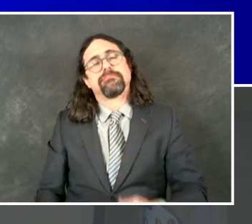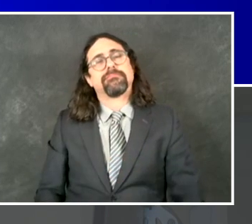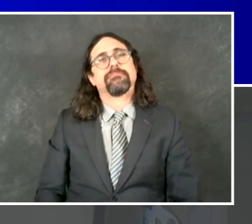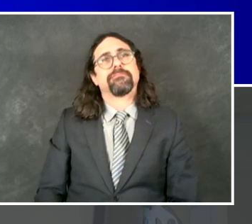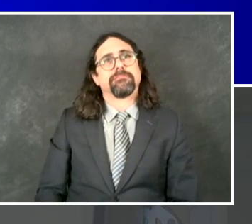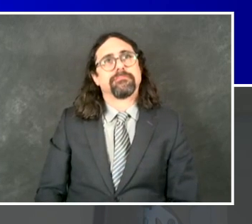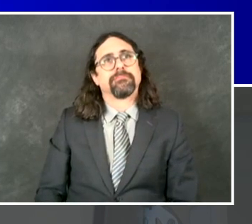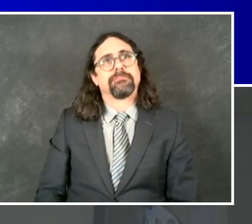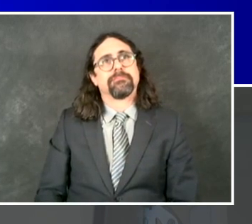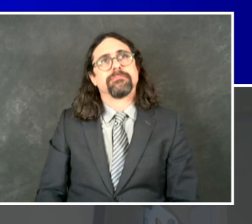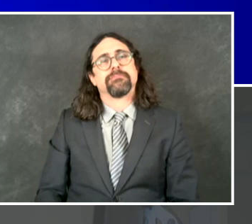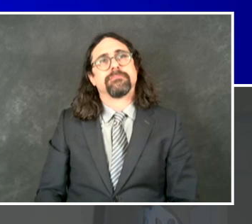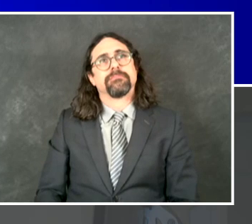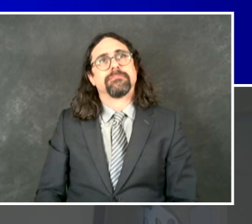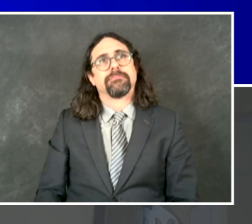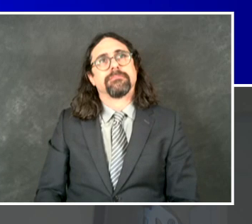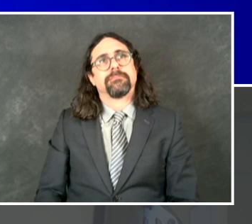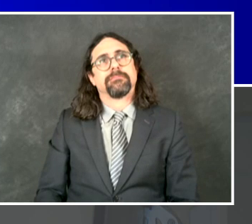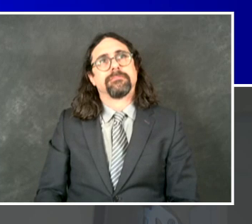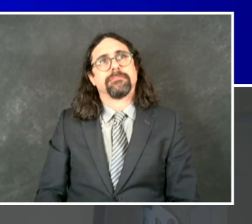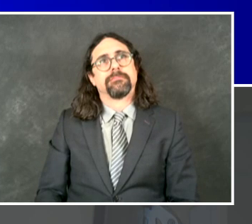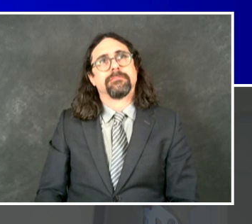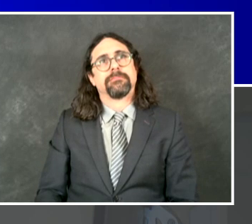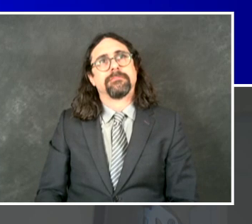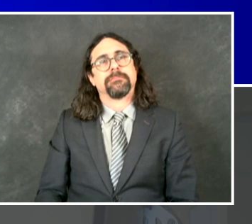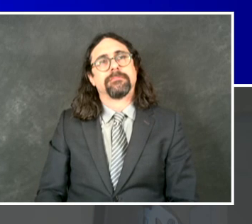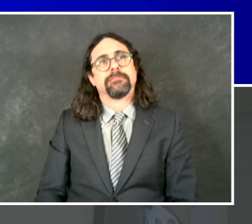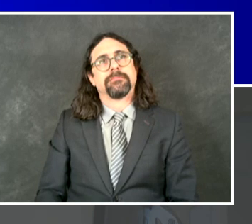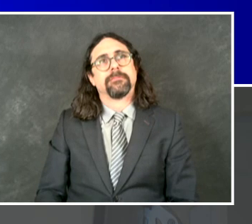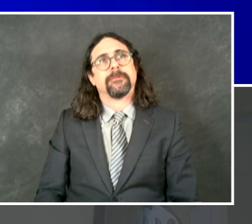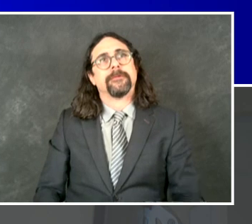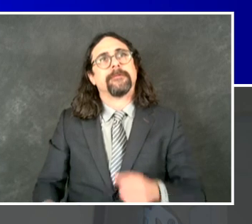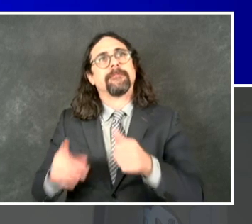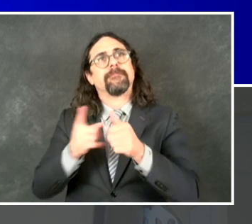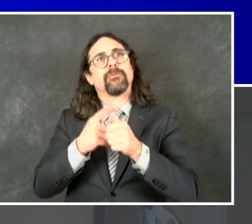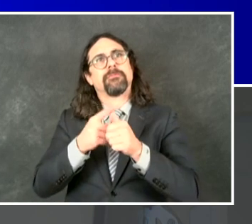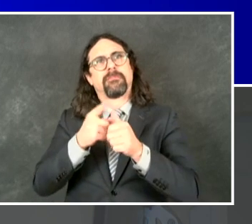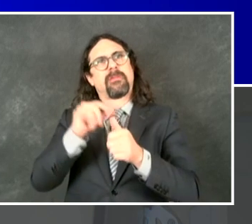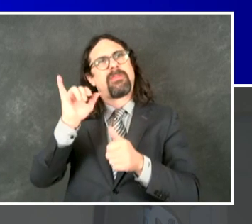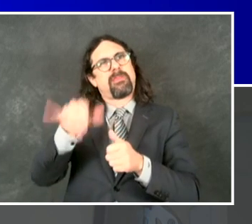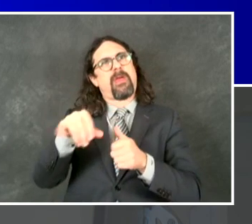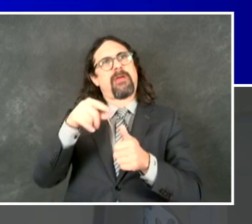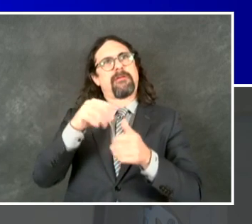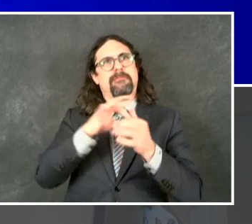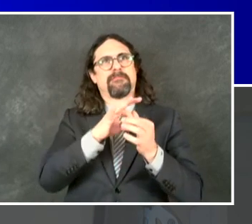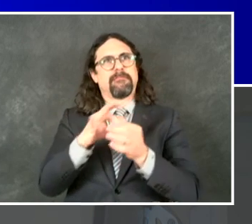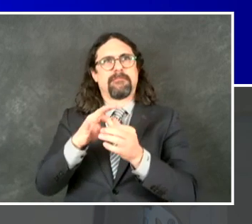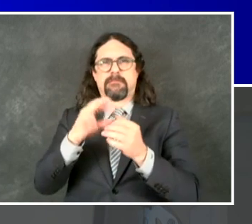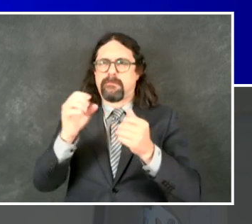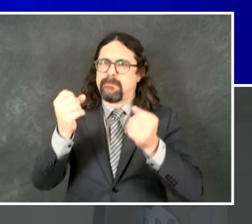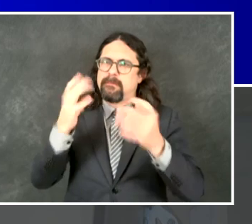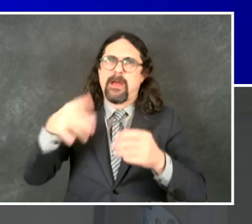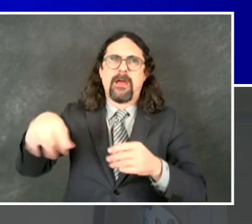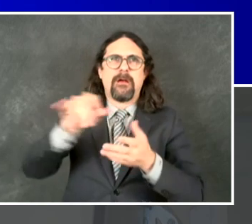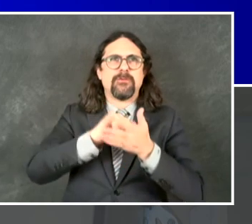ABOUT THE DAILY SNDYIA SYNDICATORS.